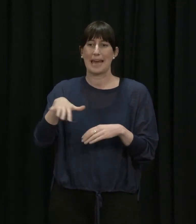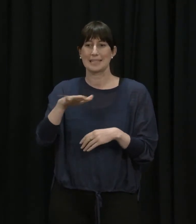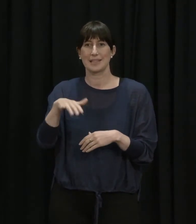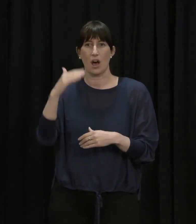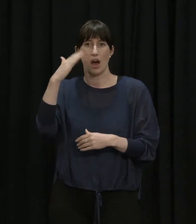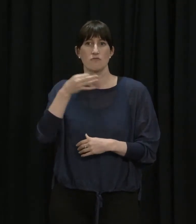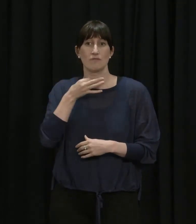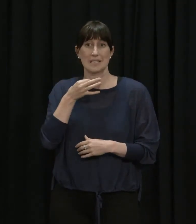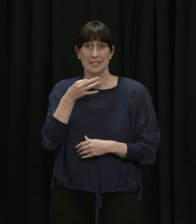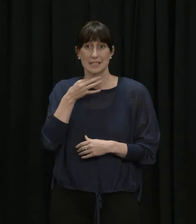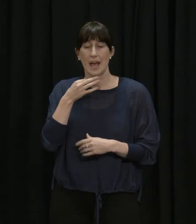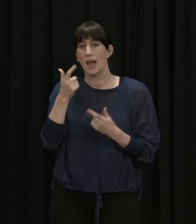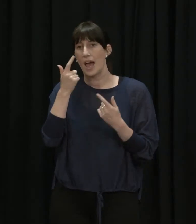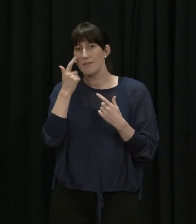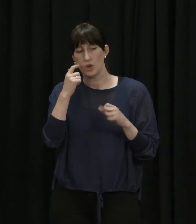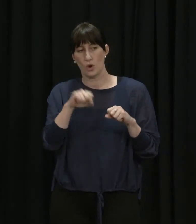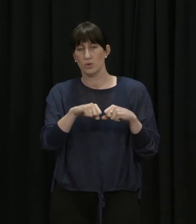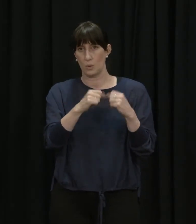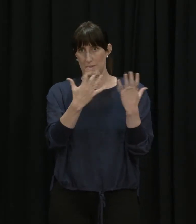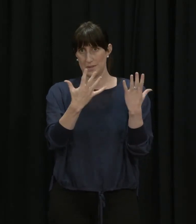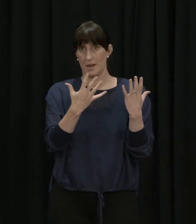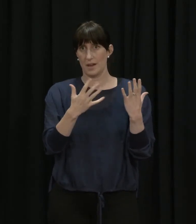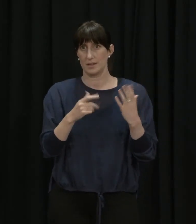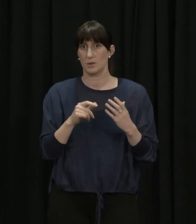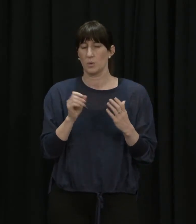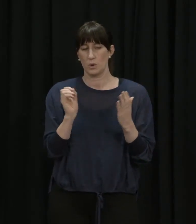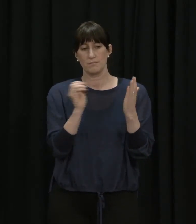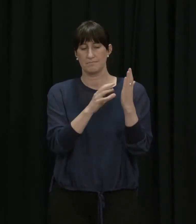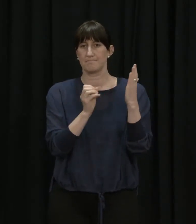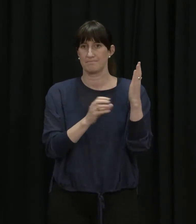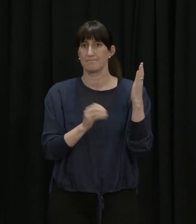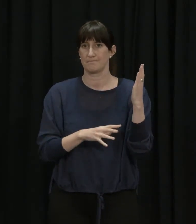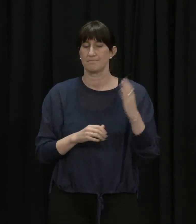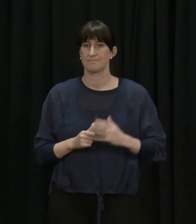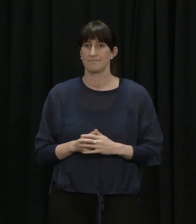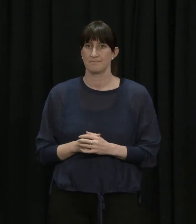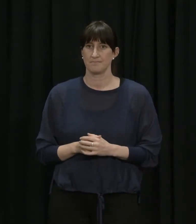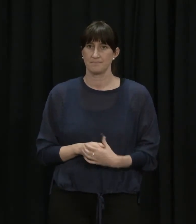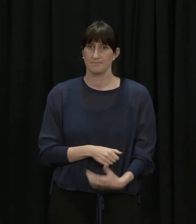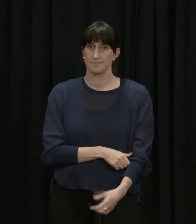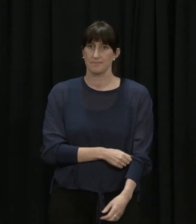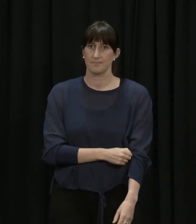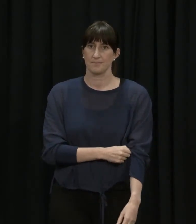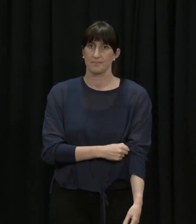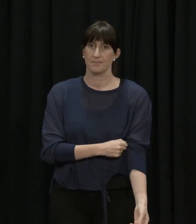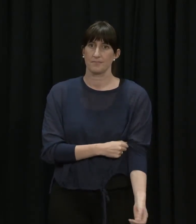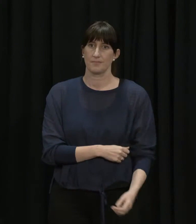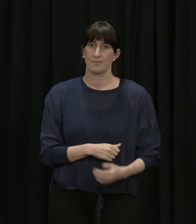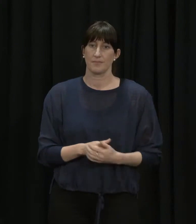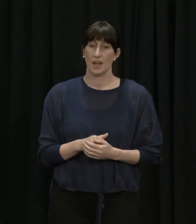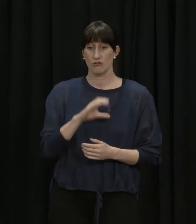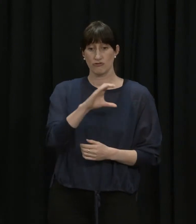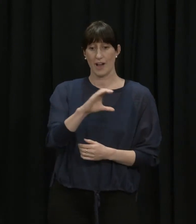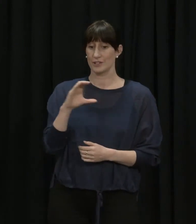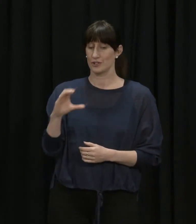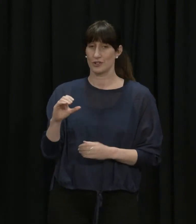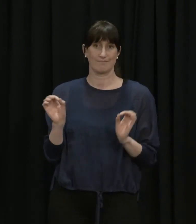interest identified for Hamilton and other area so